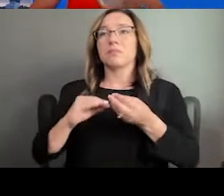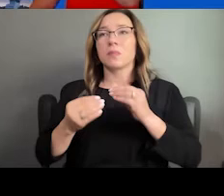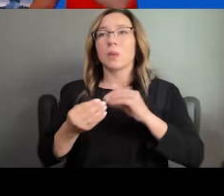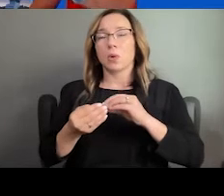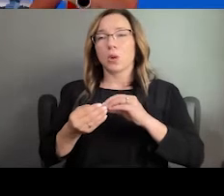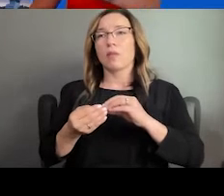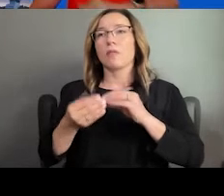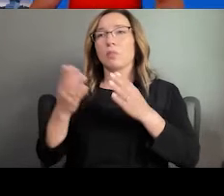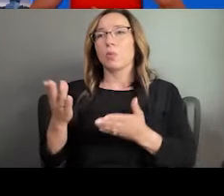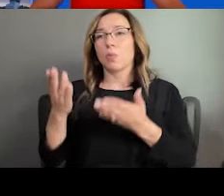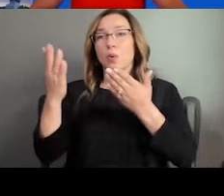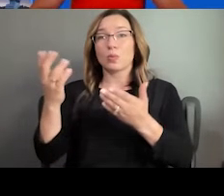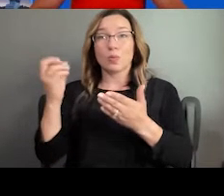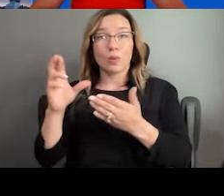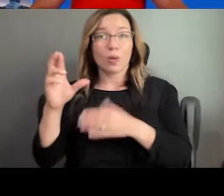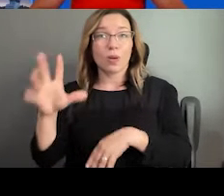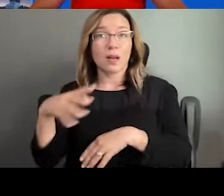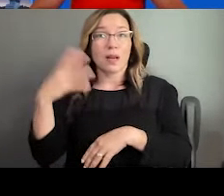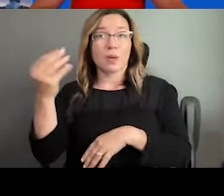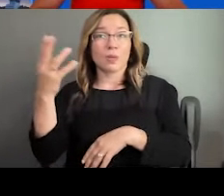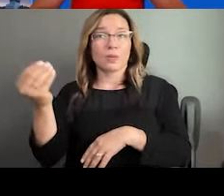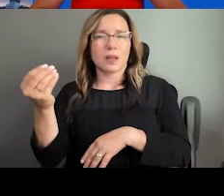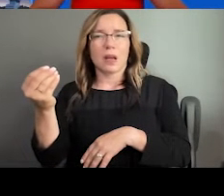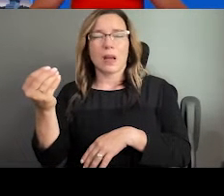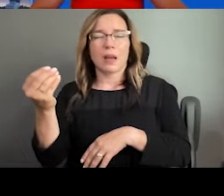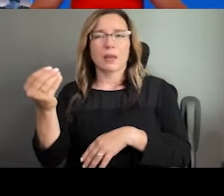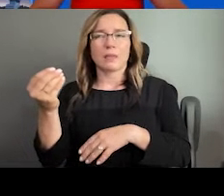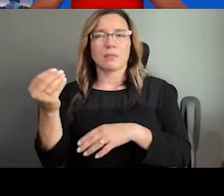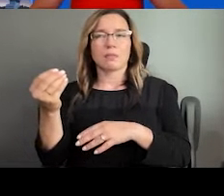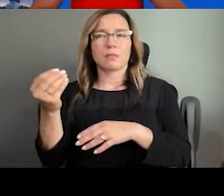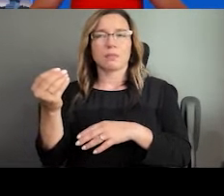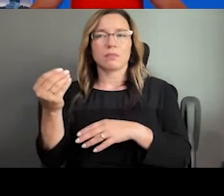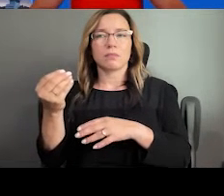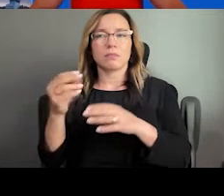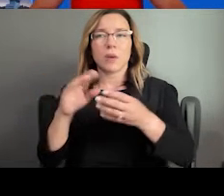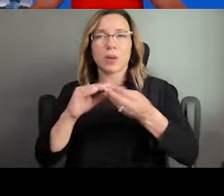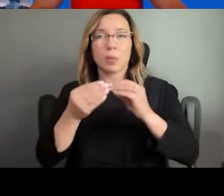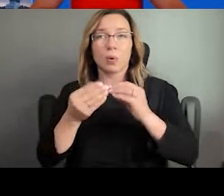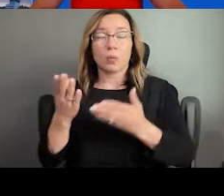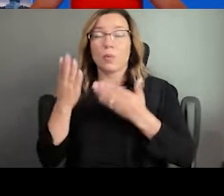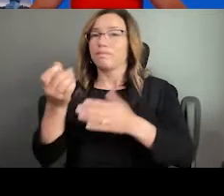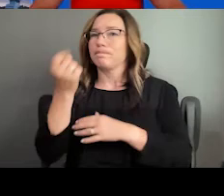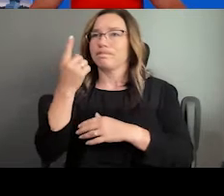or is outside the number of proposals. Again, this varies by solicitation.